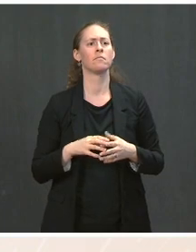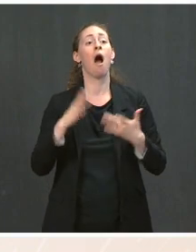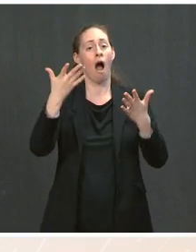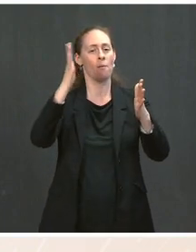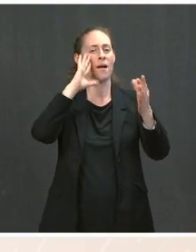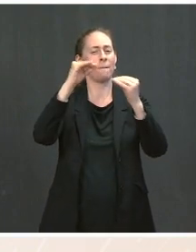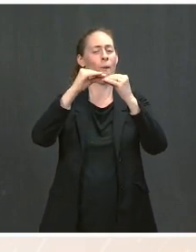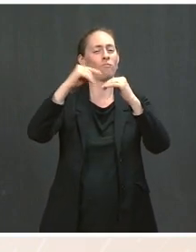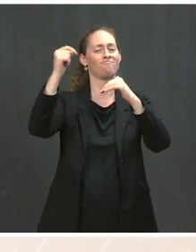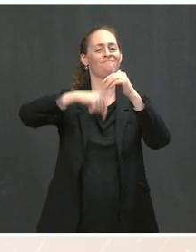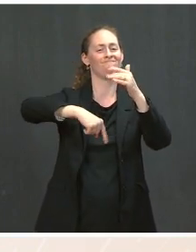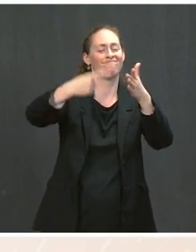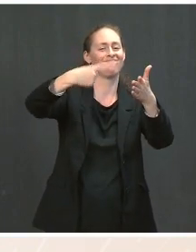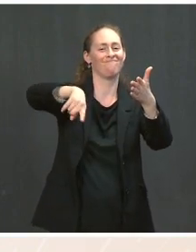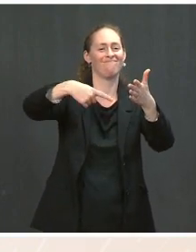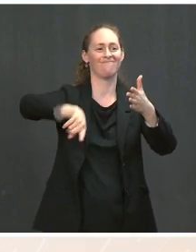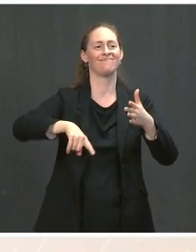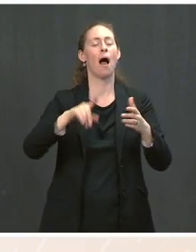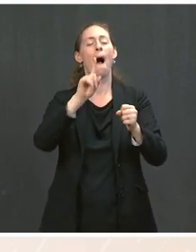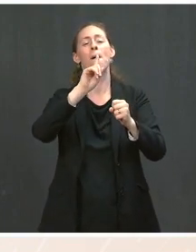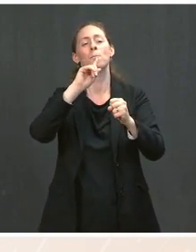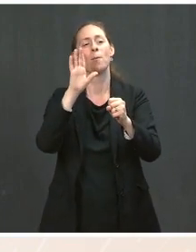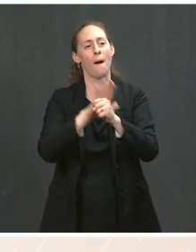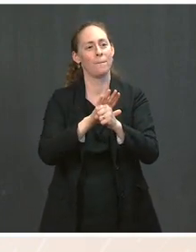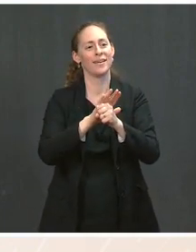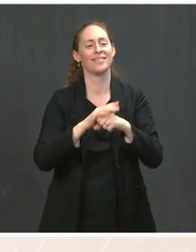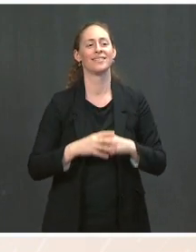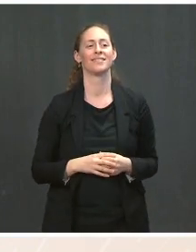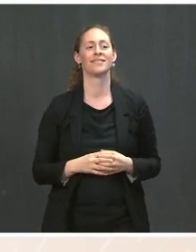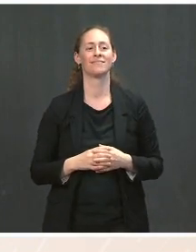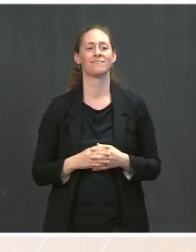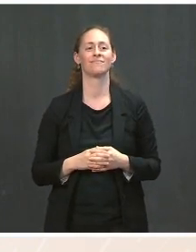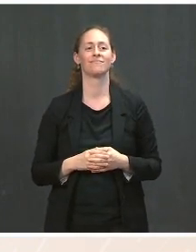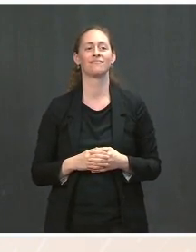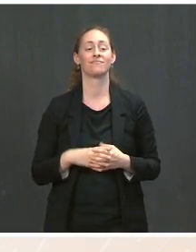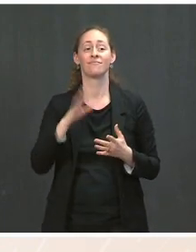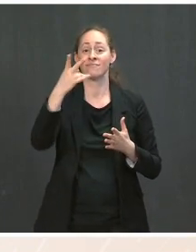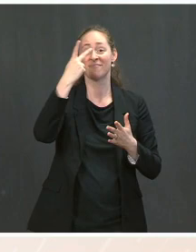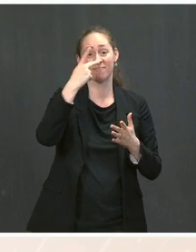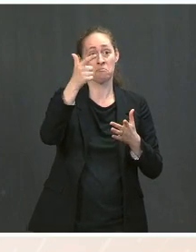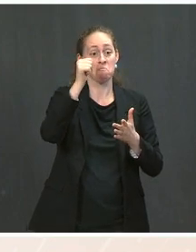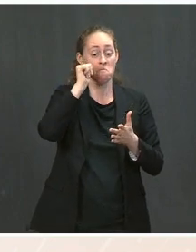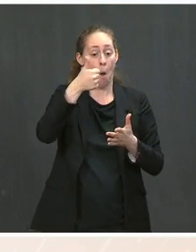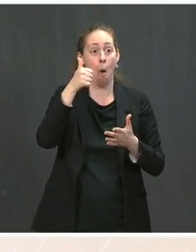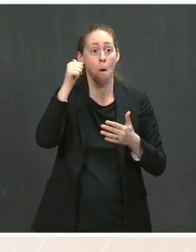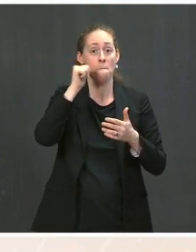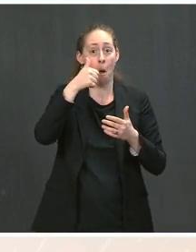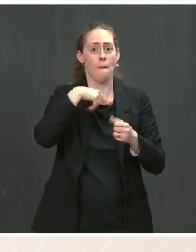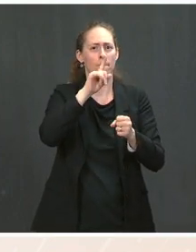And I will see, as I promised to Jeff, if there's anything we can preview by tomorrow. But it will be a busy week or two on the climate front,